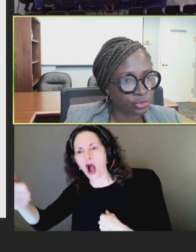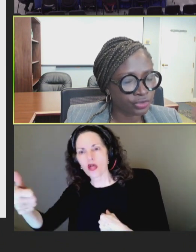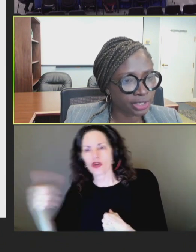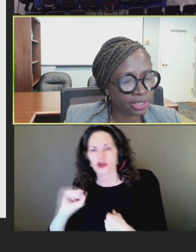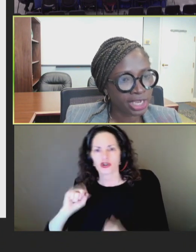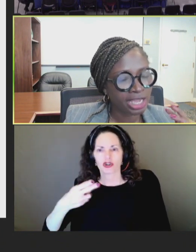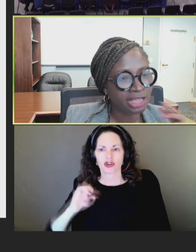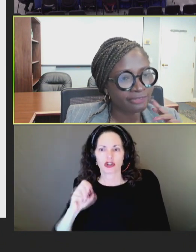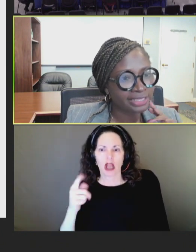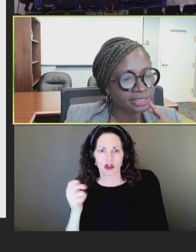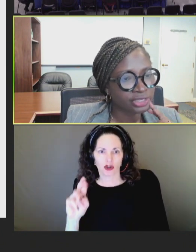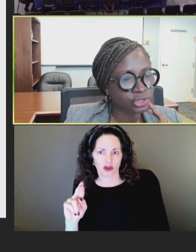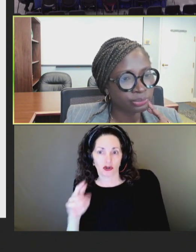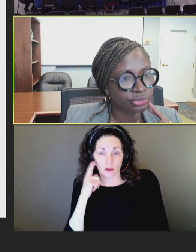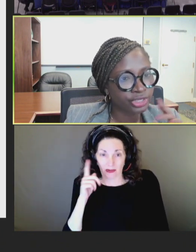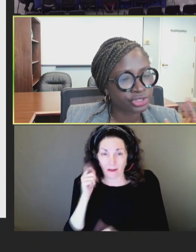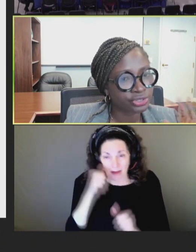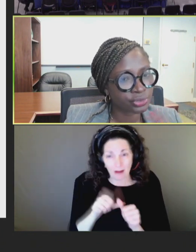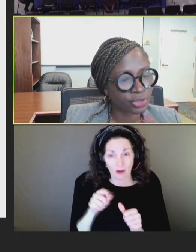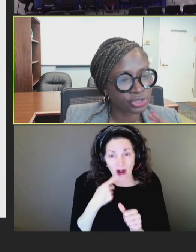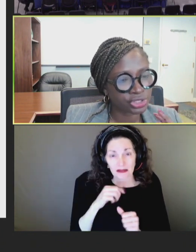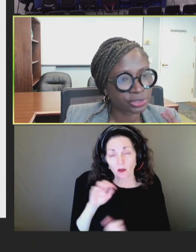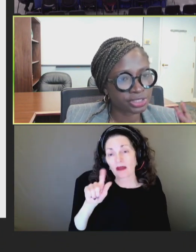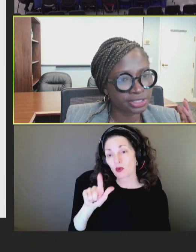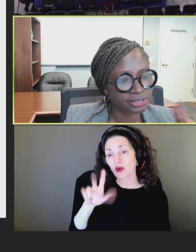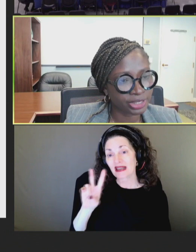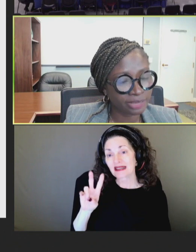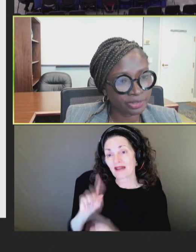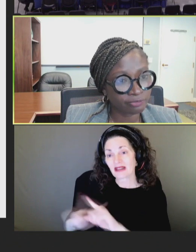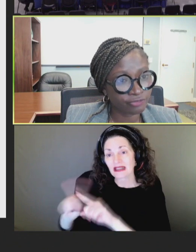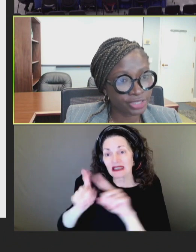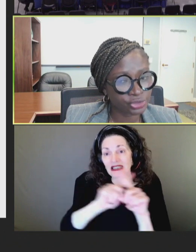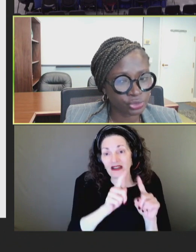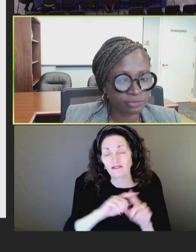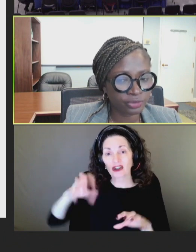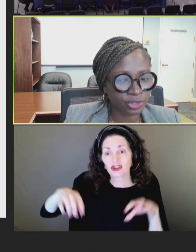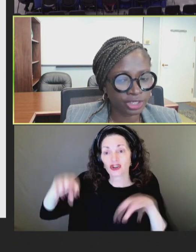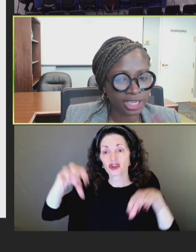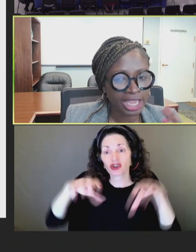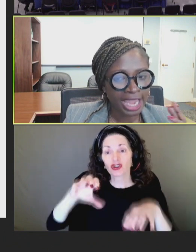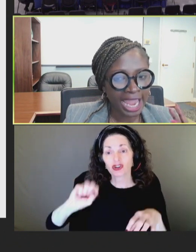moving vaccination operations to other shelters became the phase two of the work.